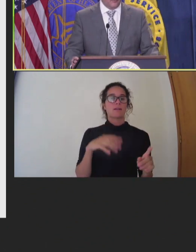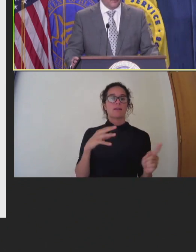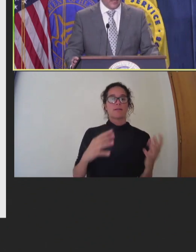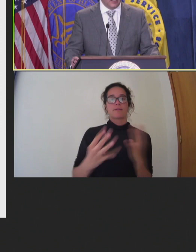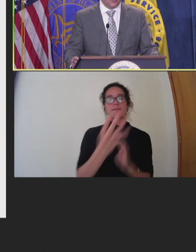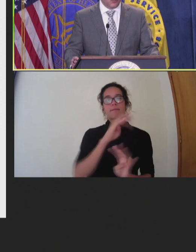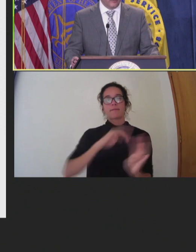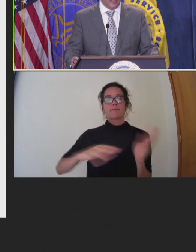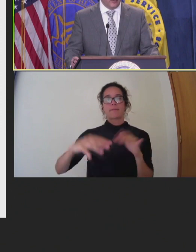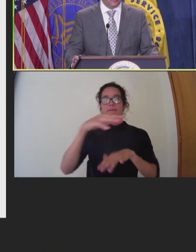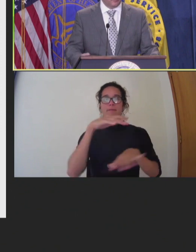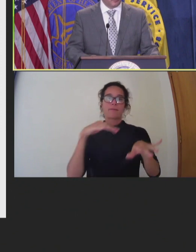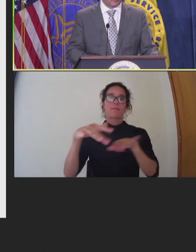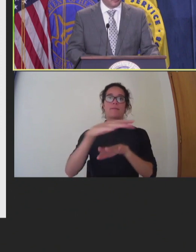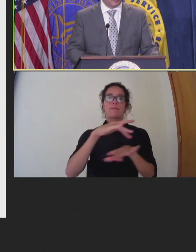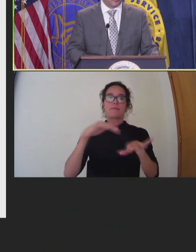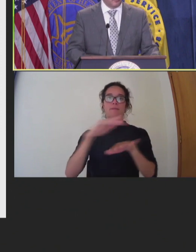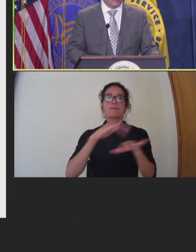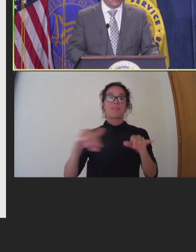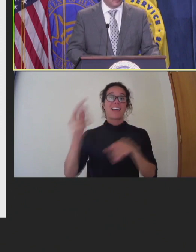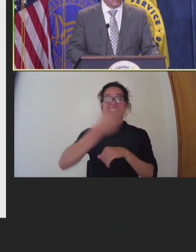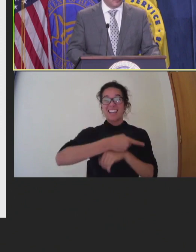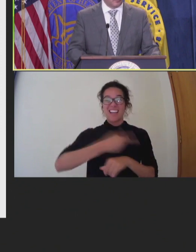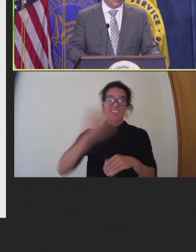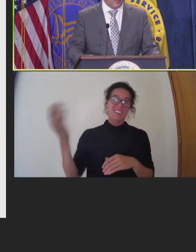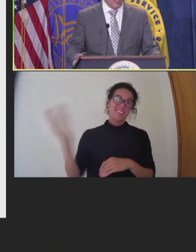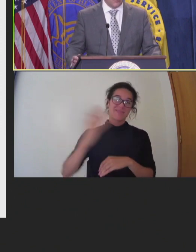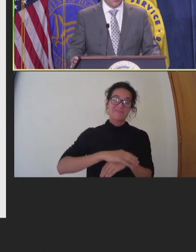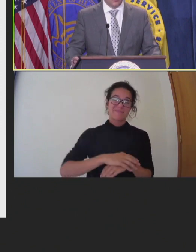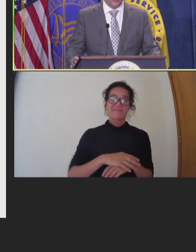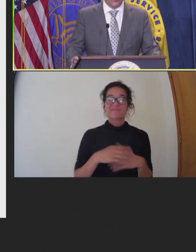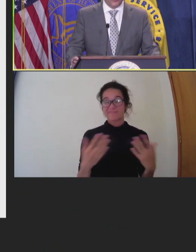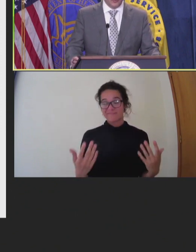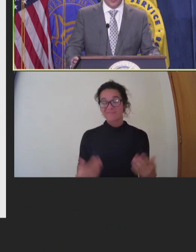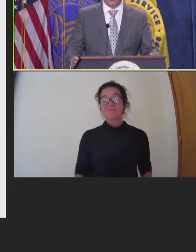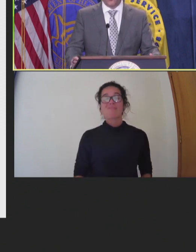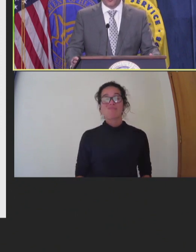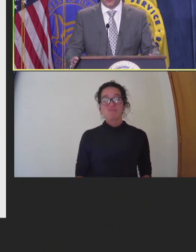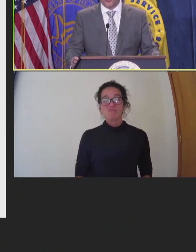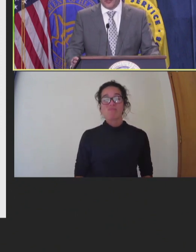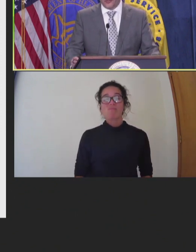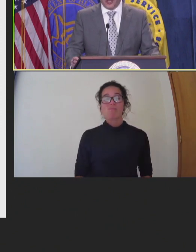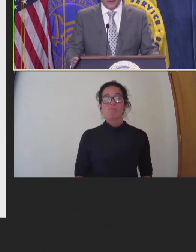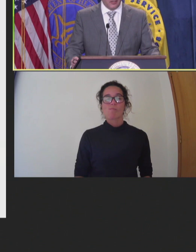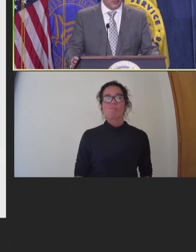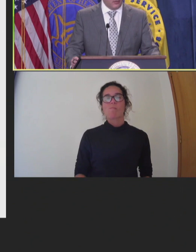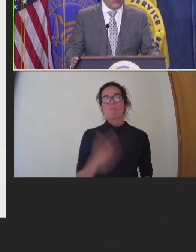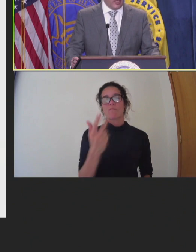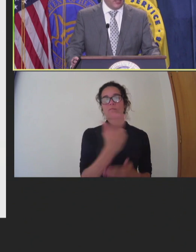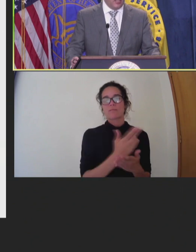that initial day. So, there's three parts to our intervention on the clinical side.